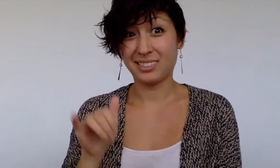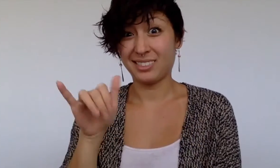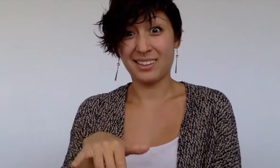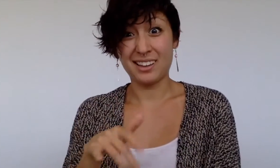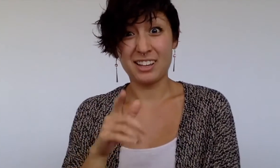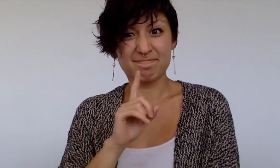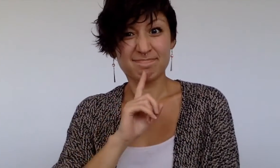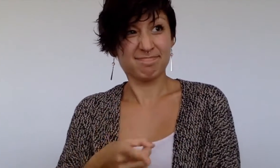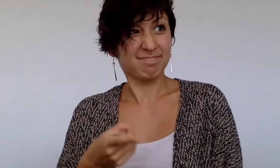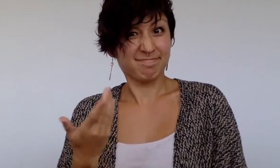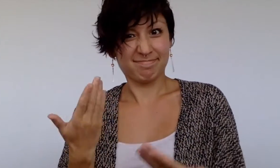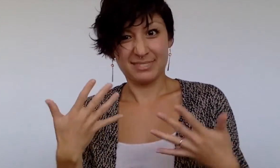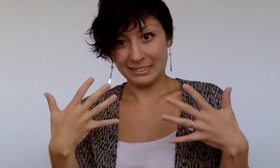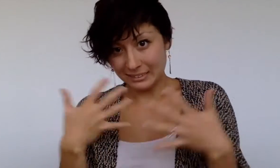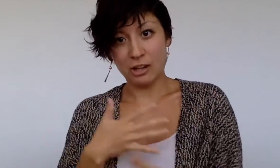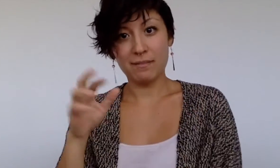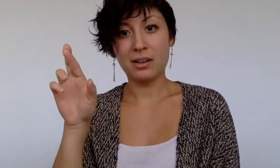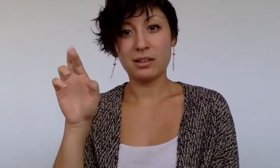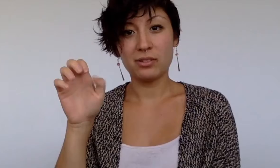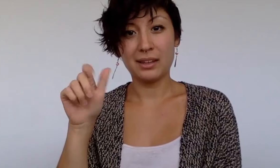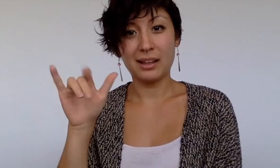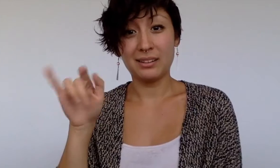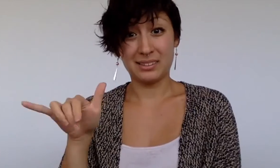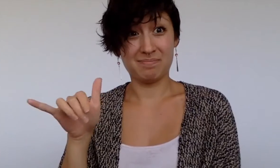This is a terrifying reality